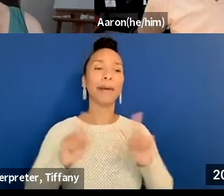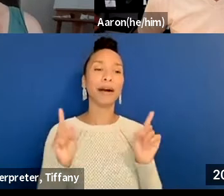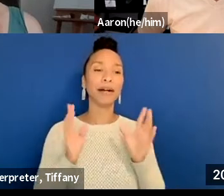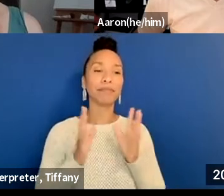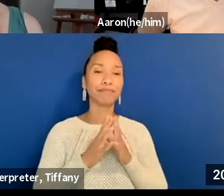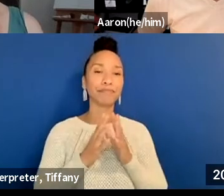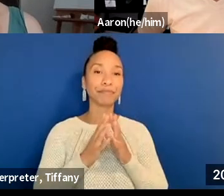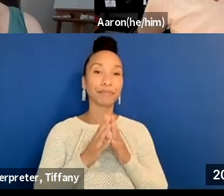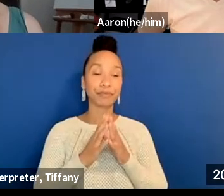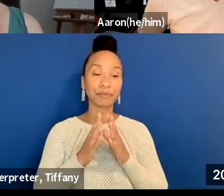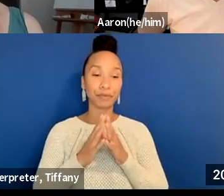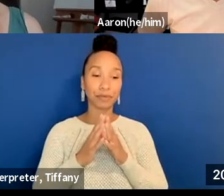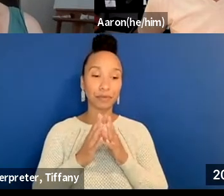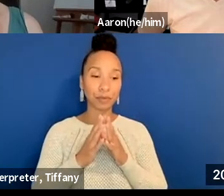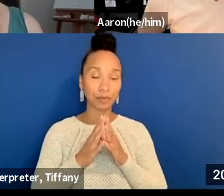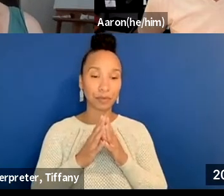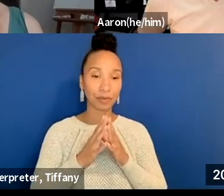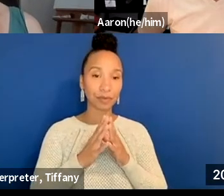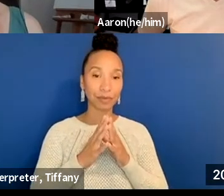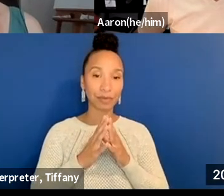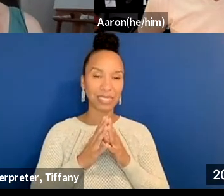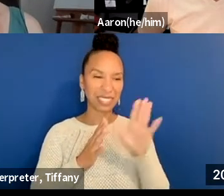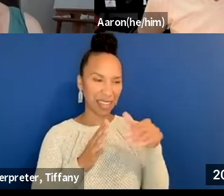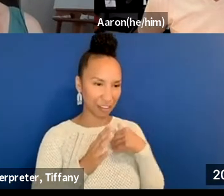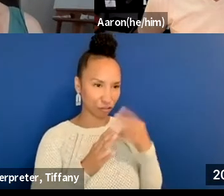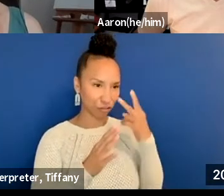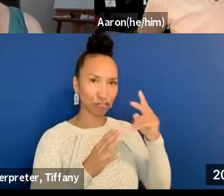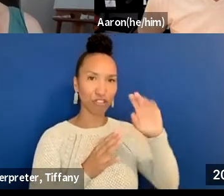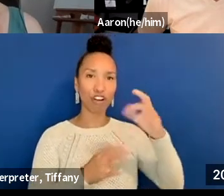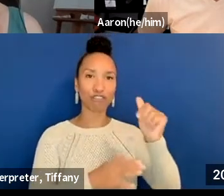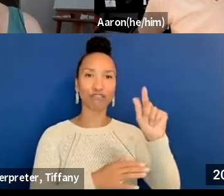Benjamin (they/them/elle): You i'll send her your number cool. Benjamin (they/them/elle): So.